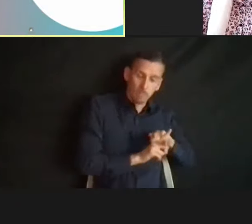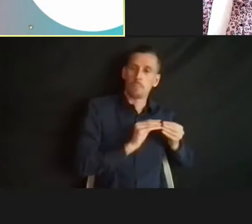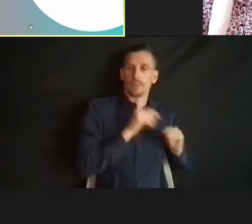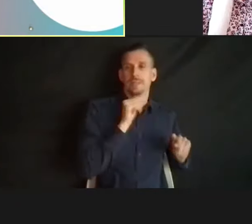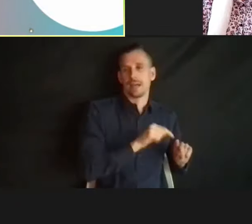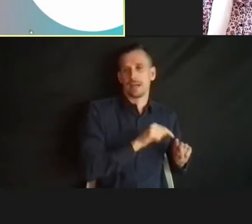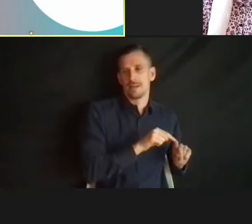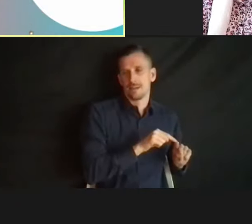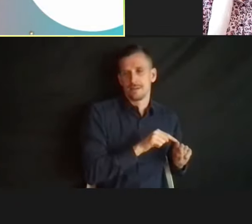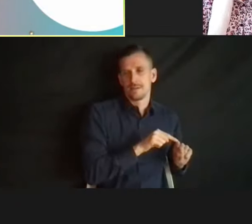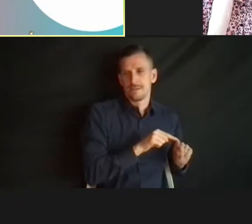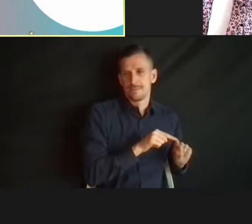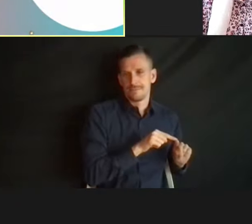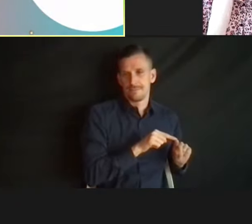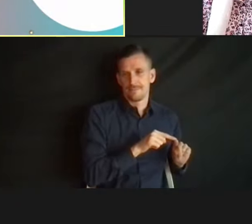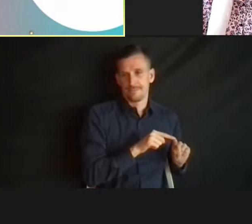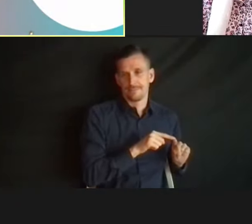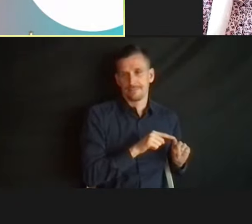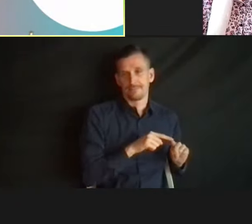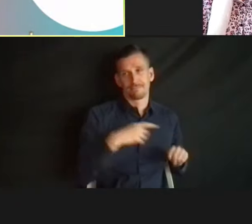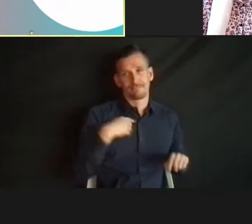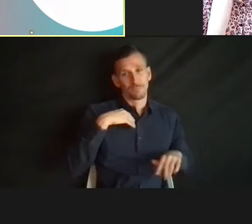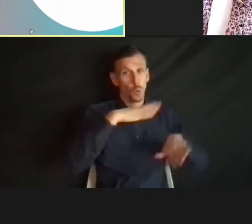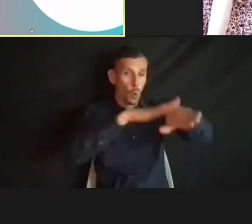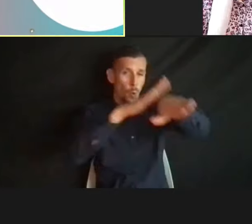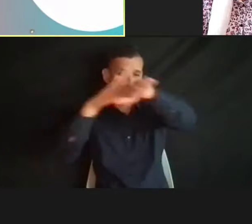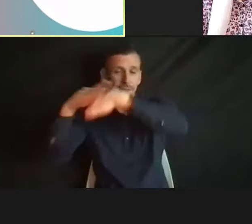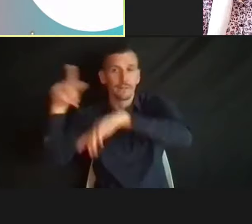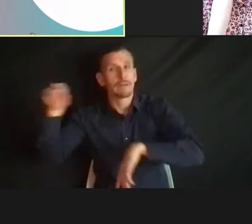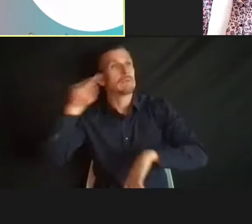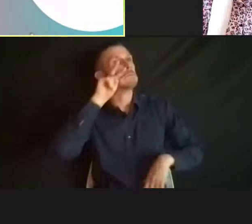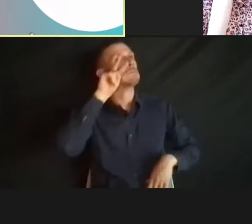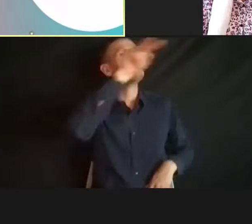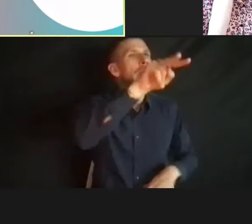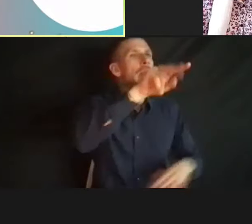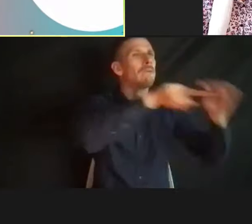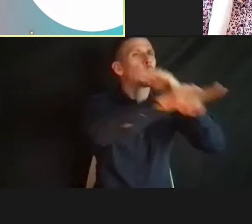That is what I suggest for the international community, but also to ask the youth. I want